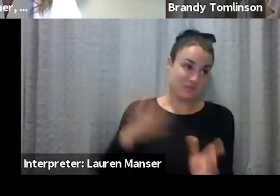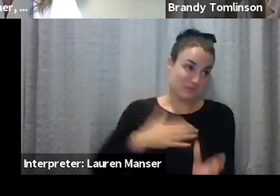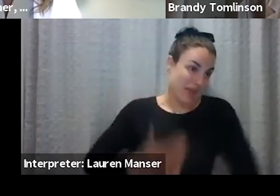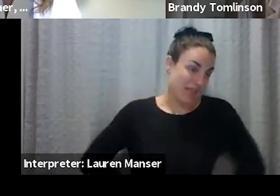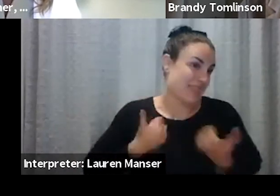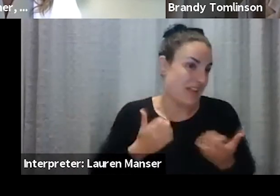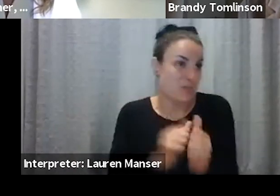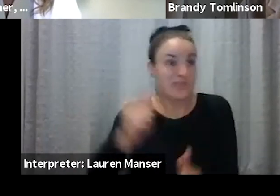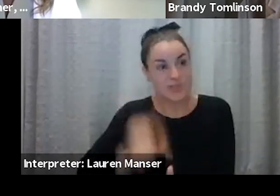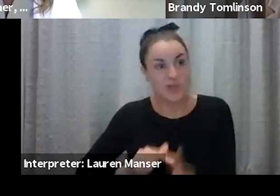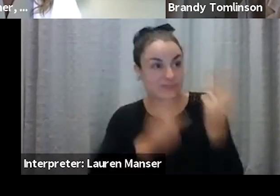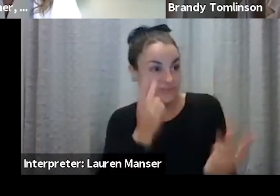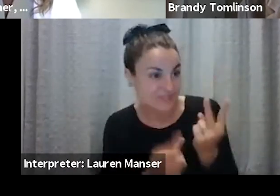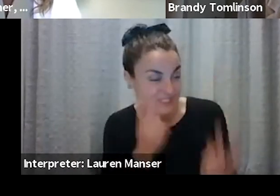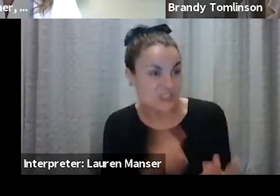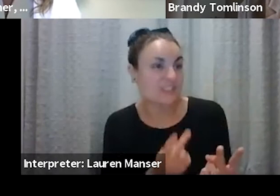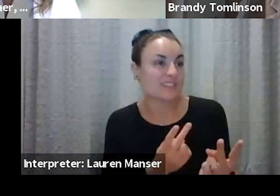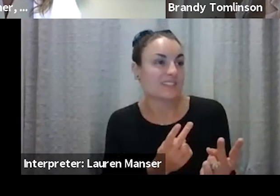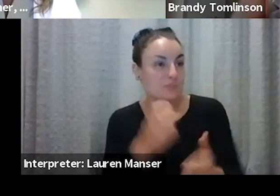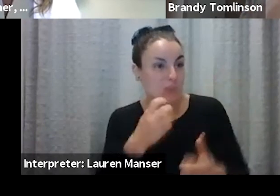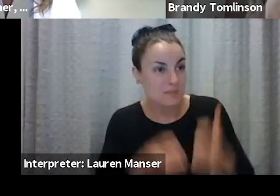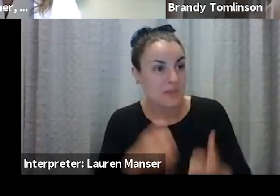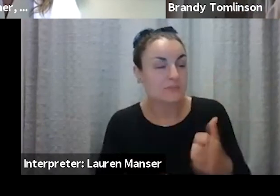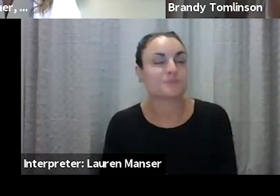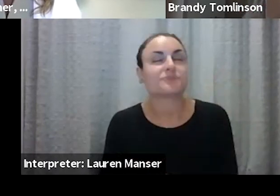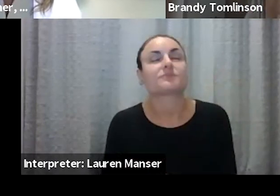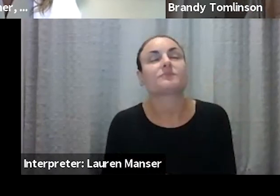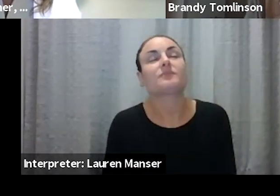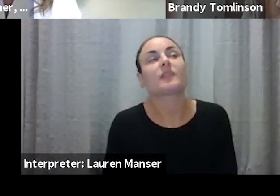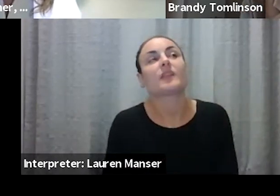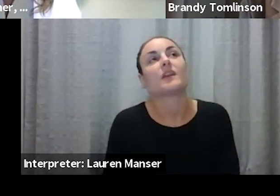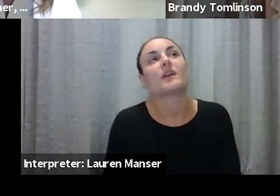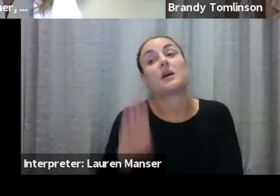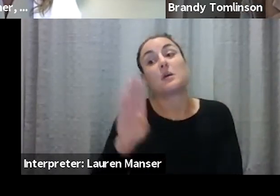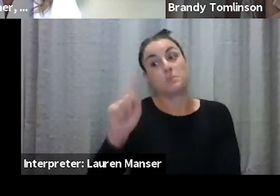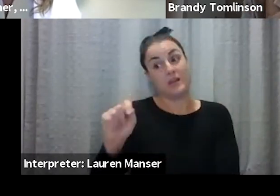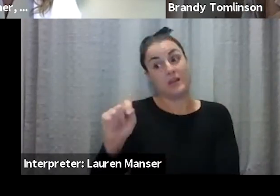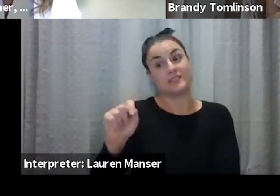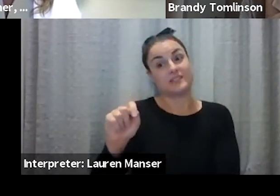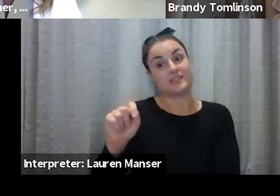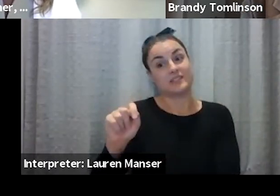The challenge with long-haul COVID is gonna be that it's still changing, our understanding of it is gonna continue to change